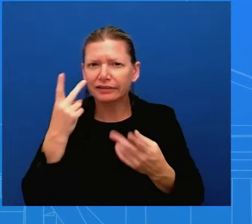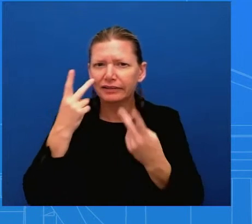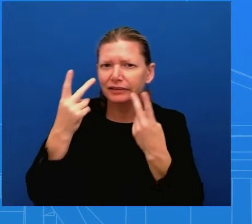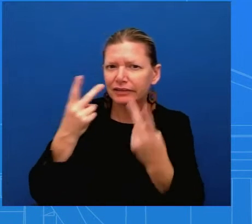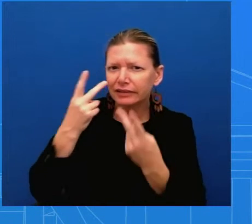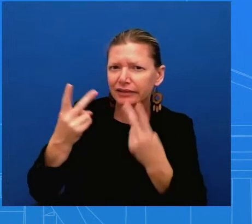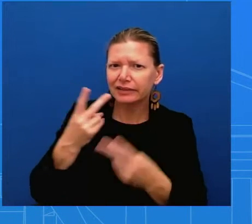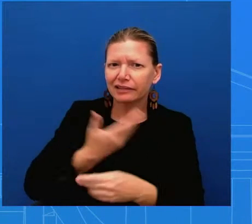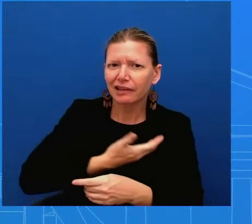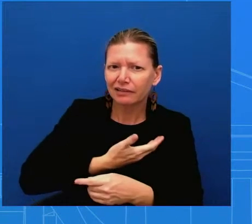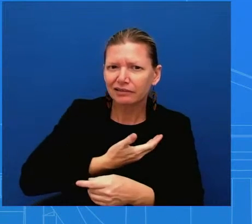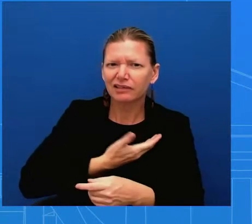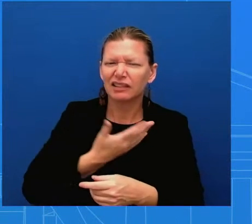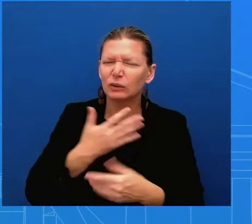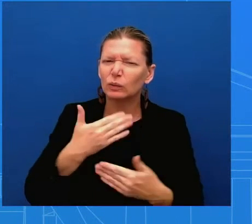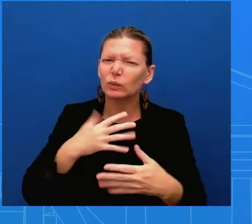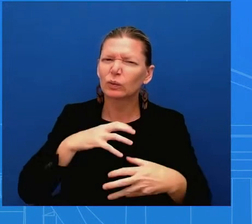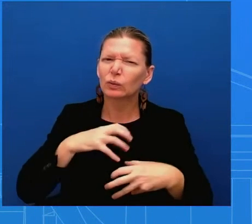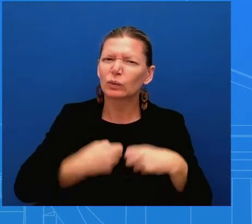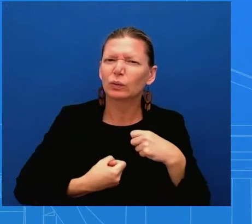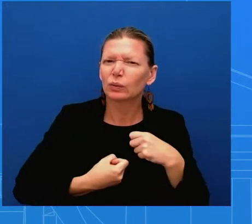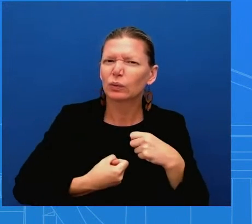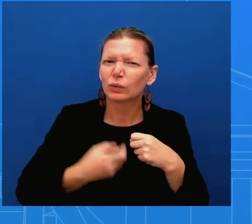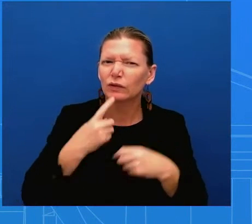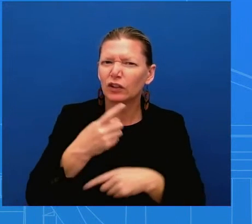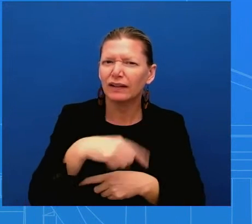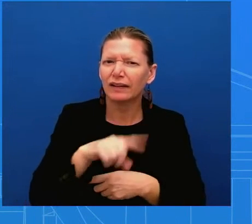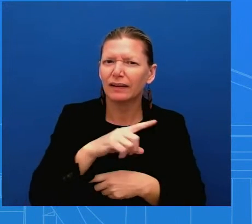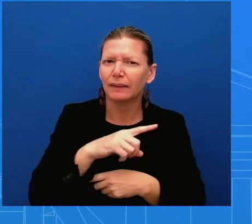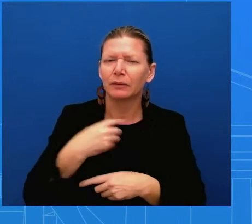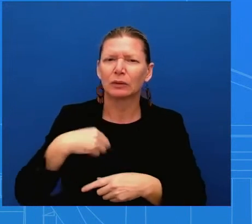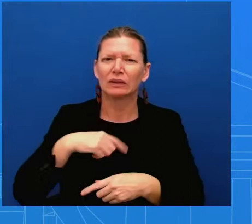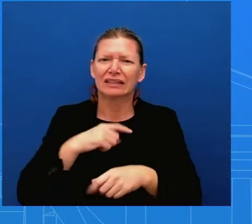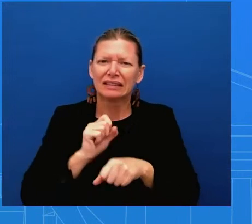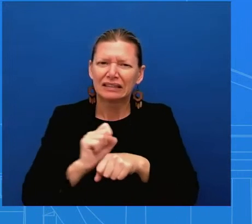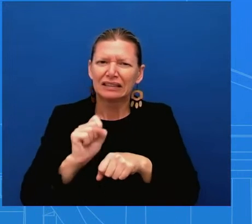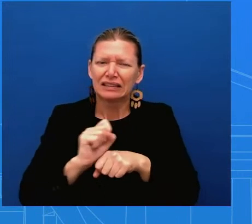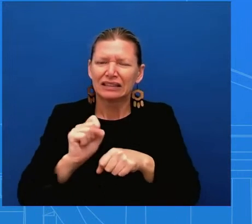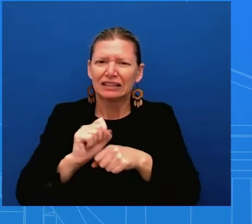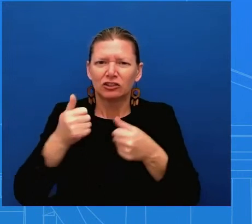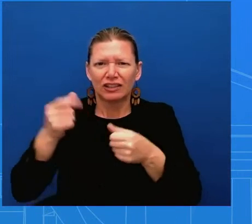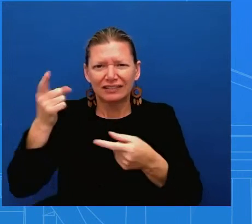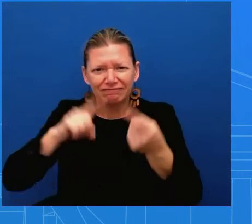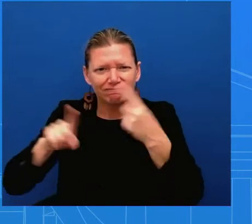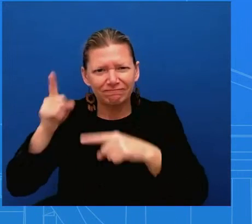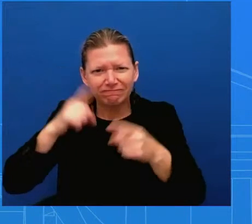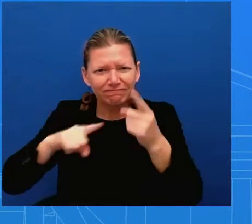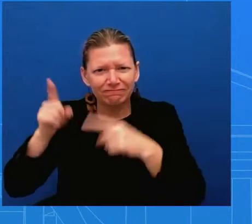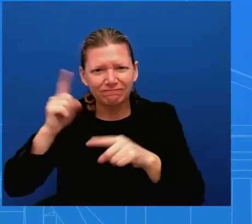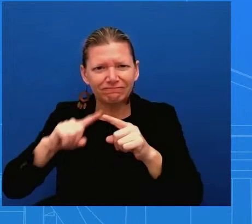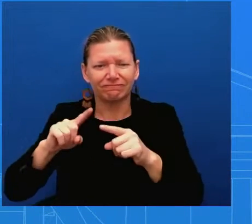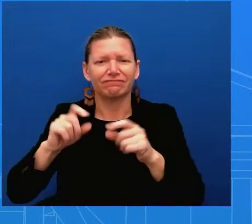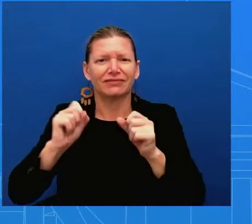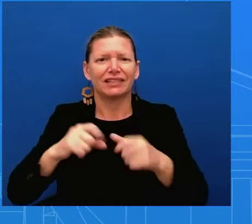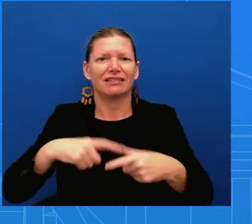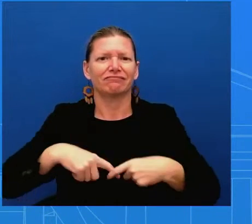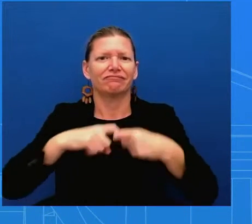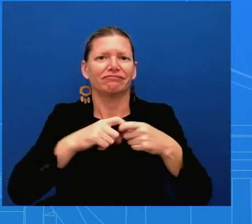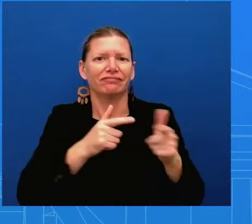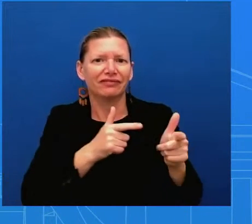that would lead us to a ceasefire, get hostages home, and make sure that we get that humanitarian aid. Let's not forget that the U.S. has led the effort